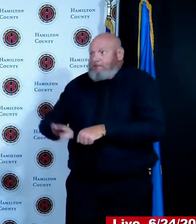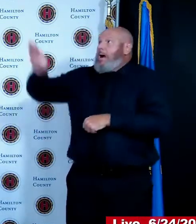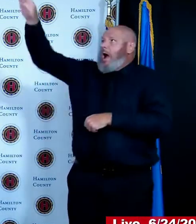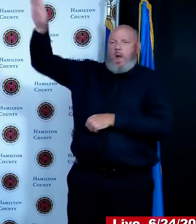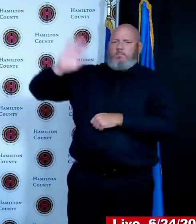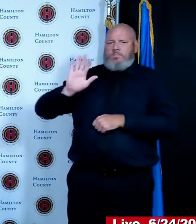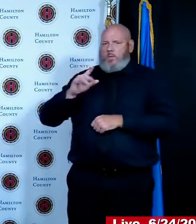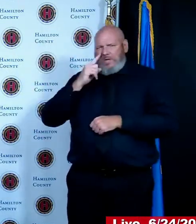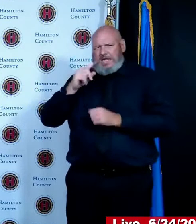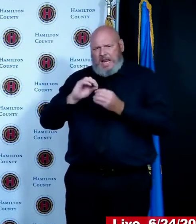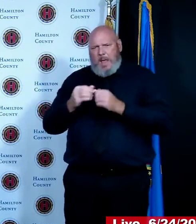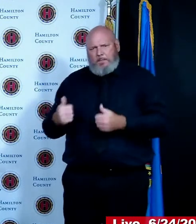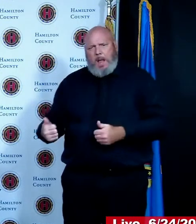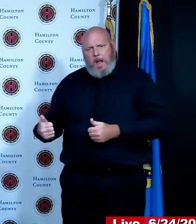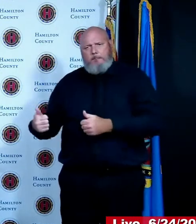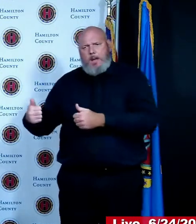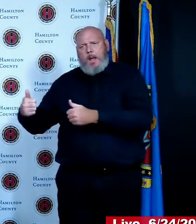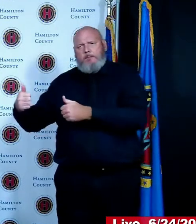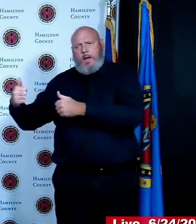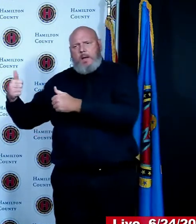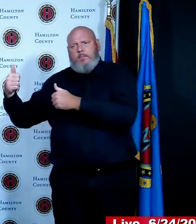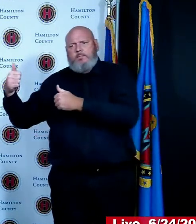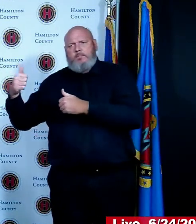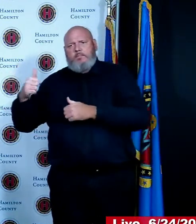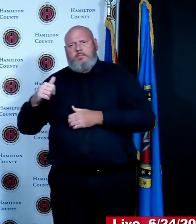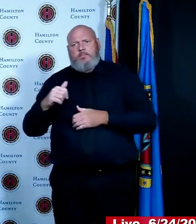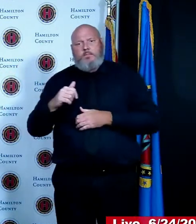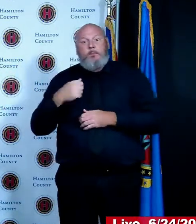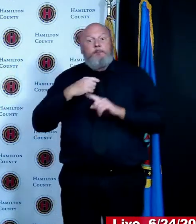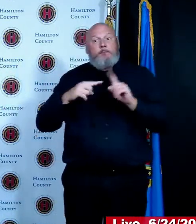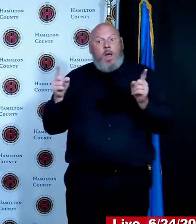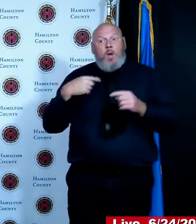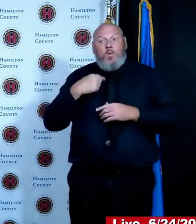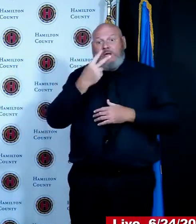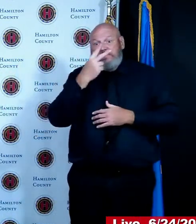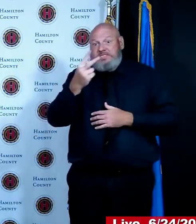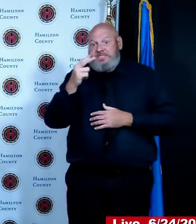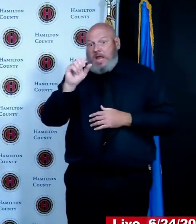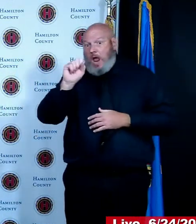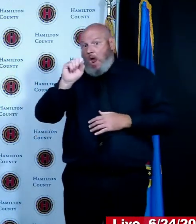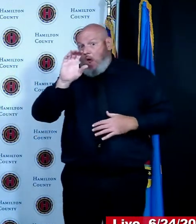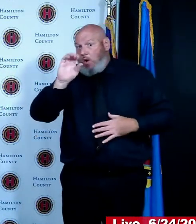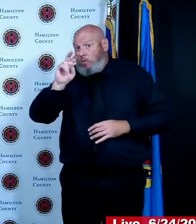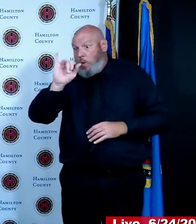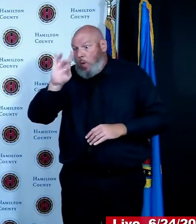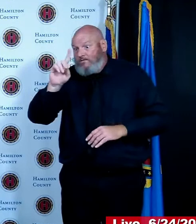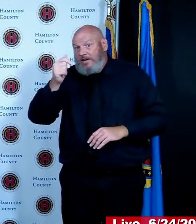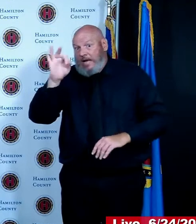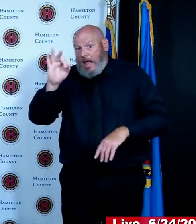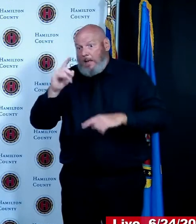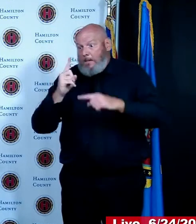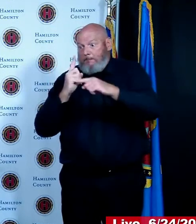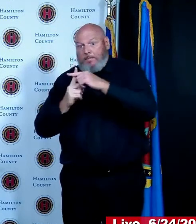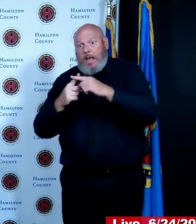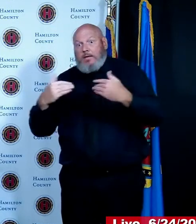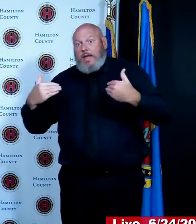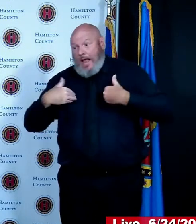people are getting tested more sites available so that's the good news and we're isolating those folks but it's more than that as Greg said it's community